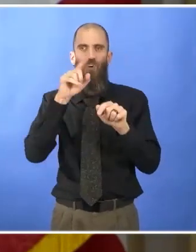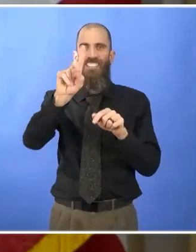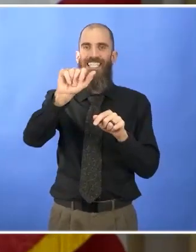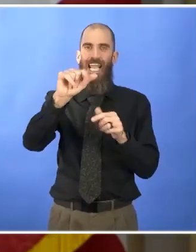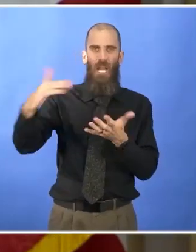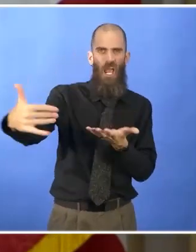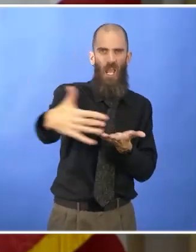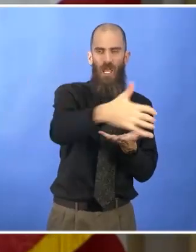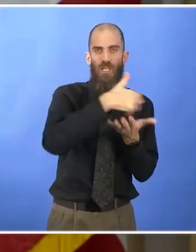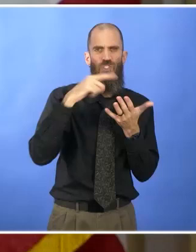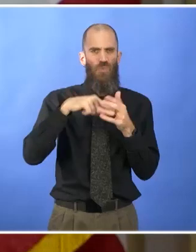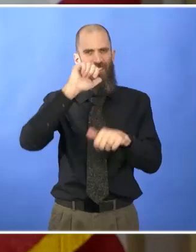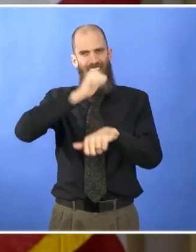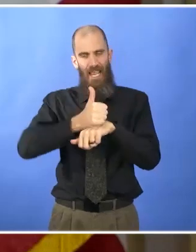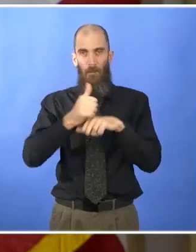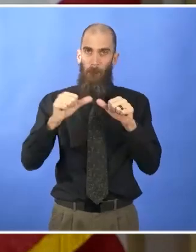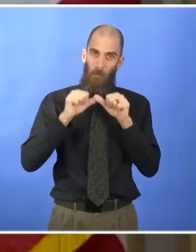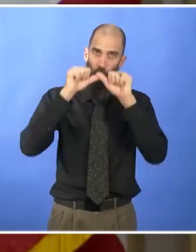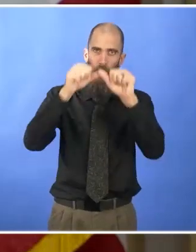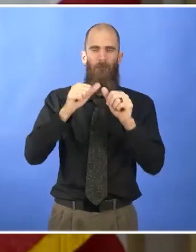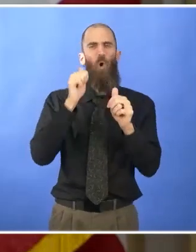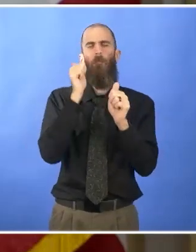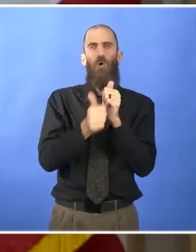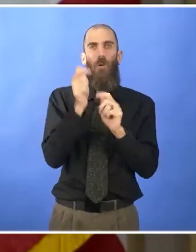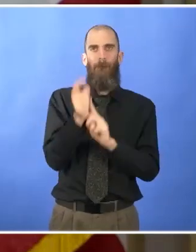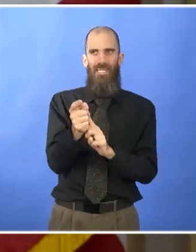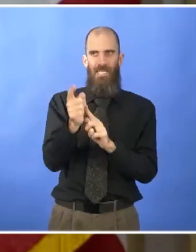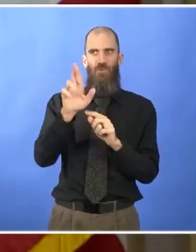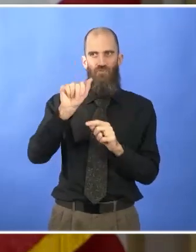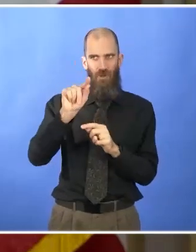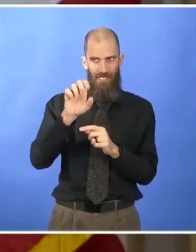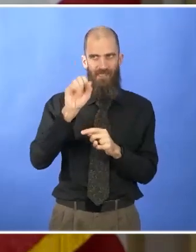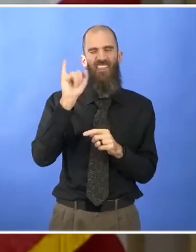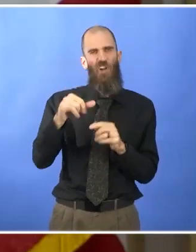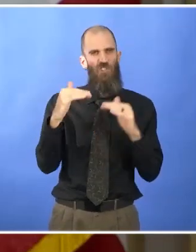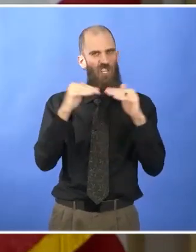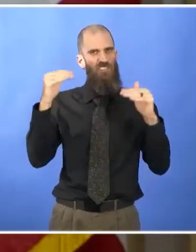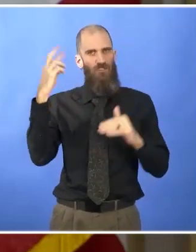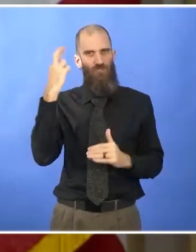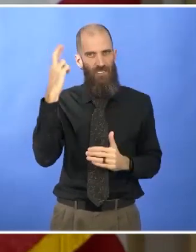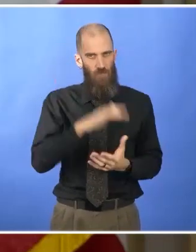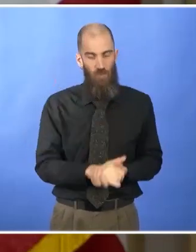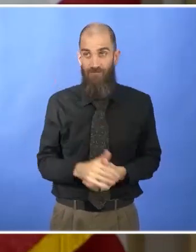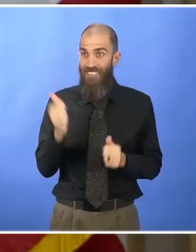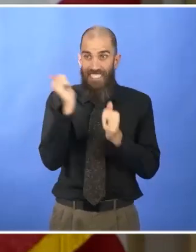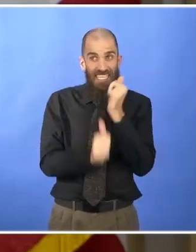PROGRESS. EVERYONE OF THEM IS A MOVEMENT TOWARDS PRISON PHONE JUSTICE. WE WON'T STOP UNTIL THE JOB IS